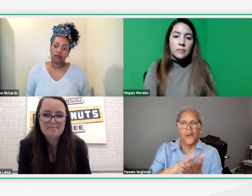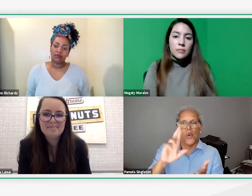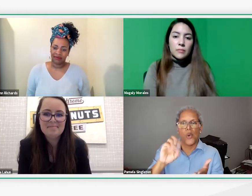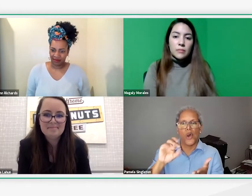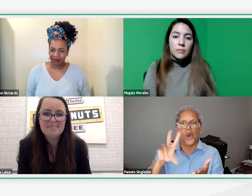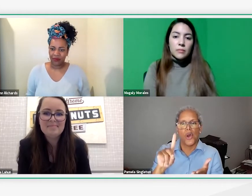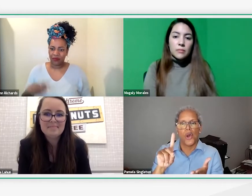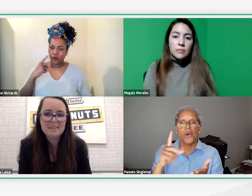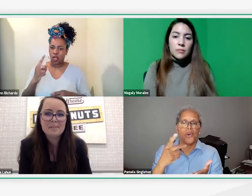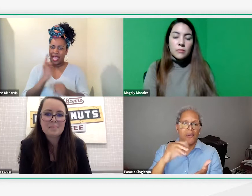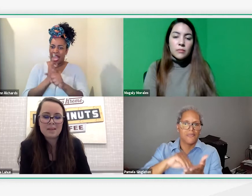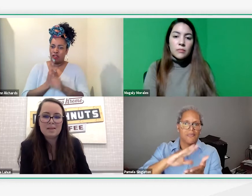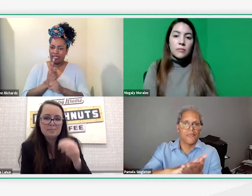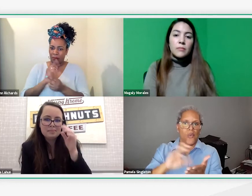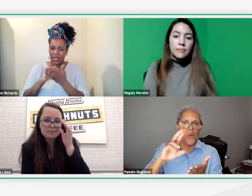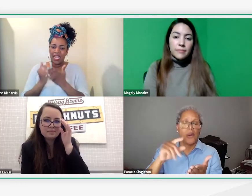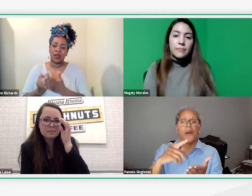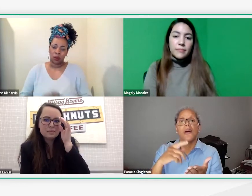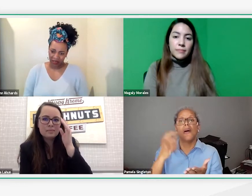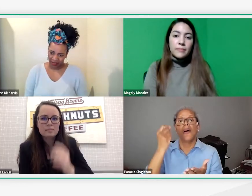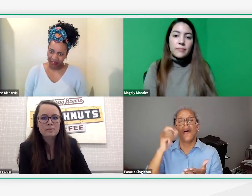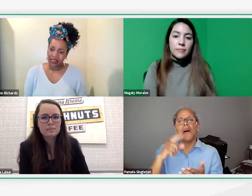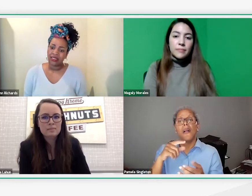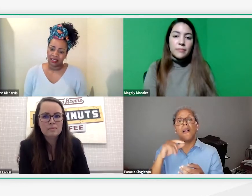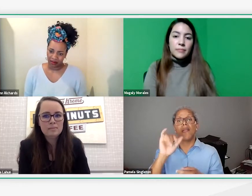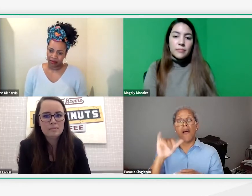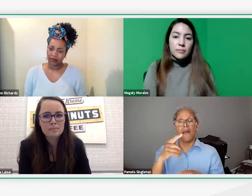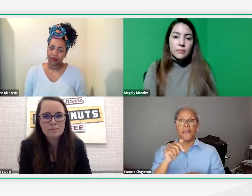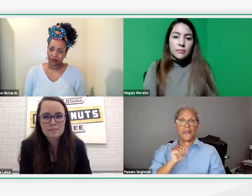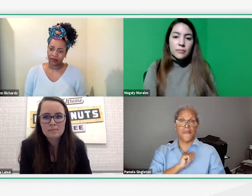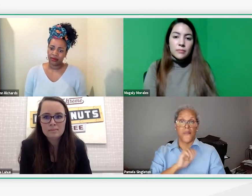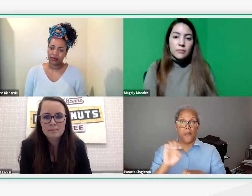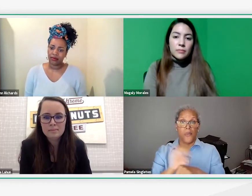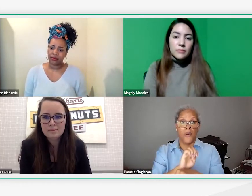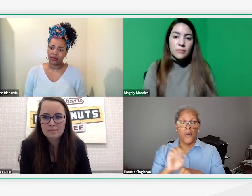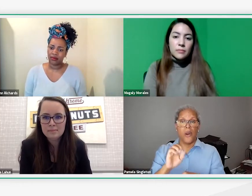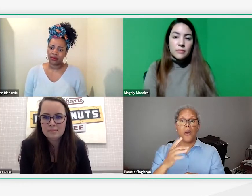but it really is better for you to have record of that. So keep those receipts.